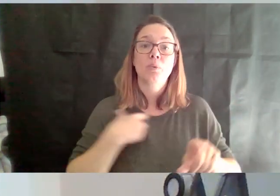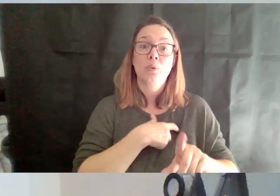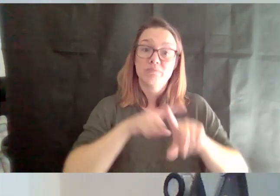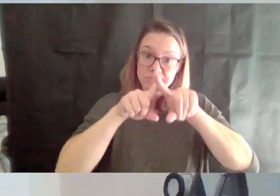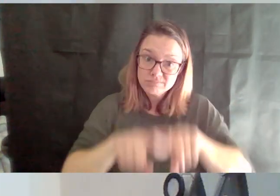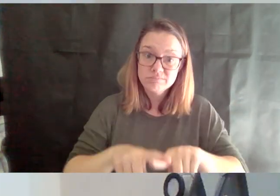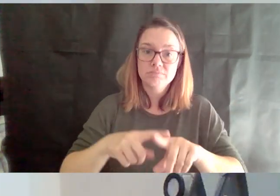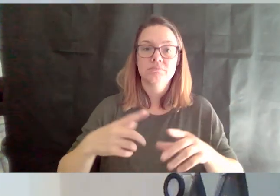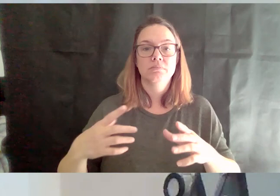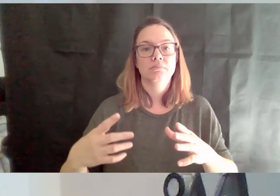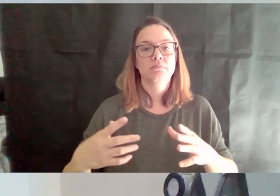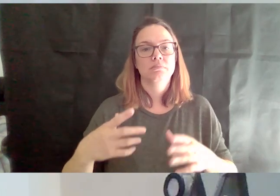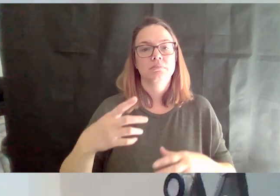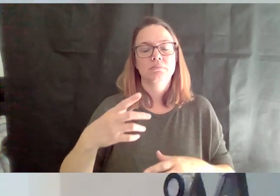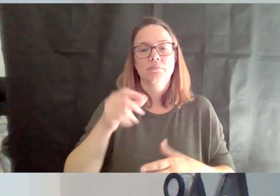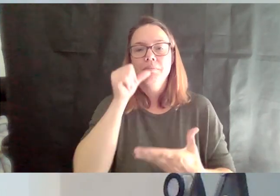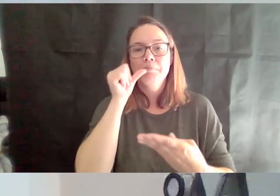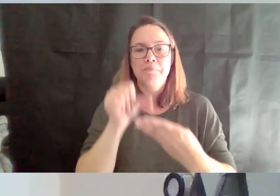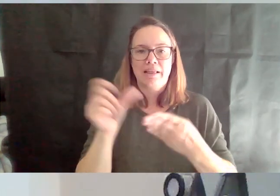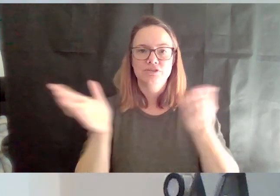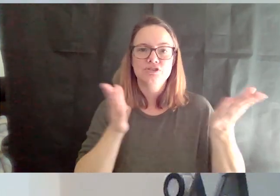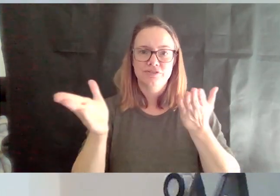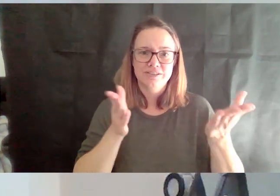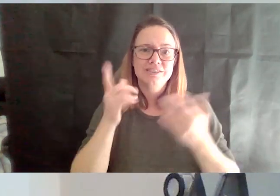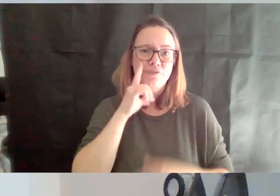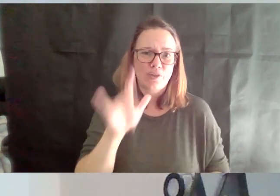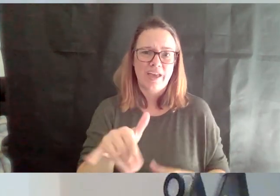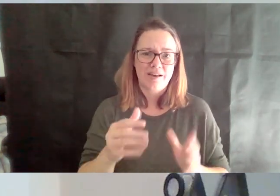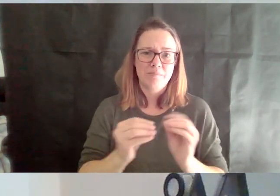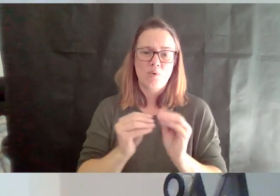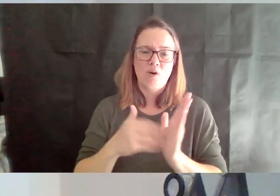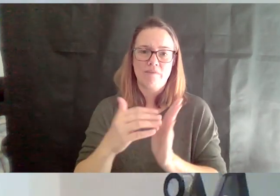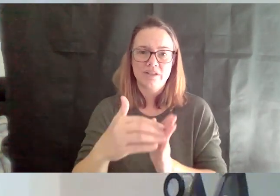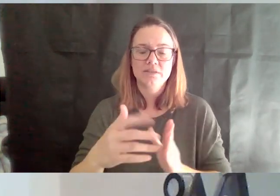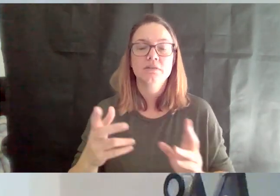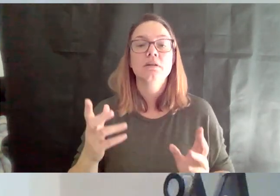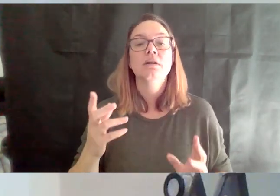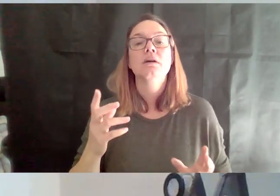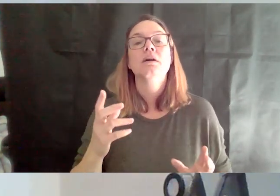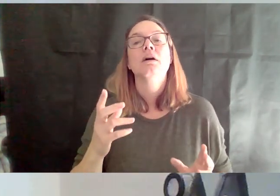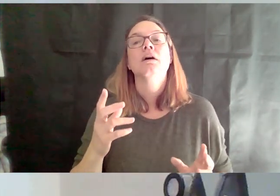more than ever for that kind of stuff. We do have people, like I mentioned earlier,